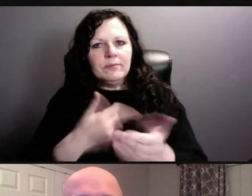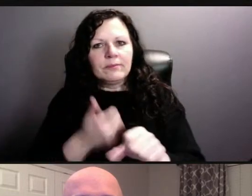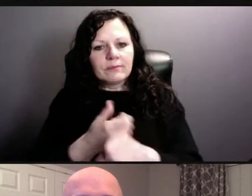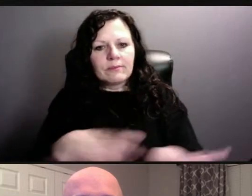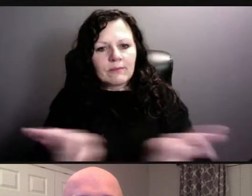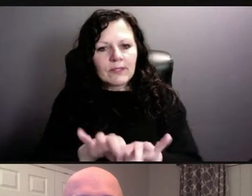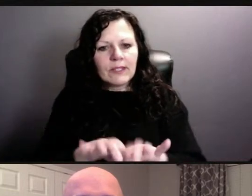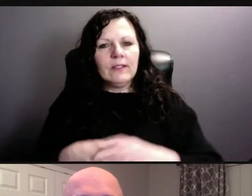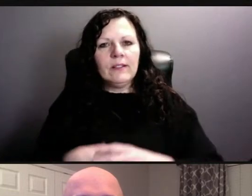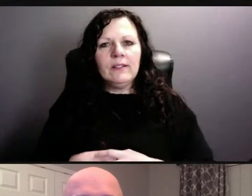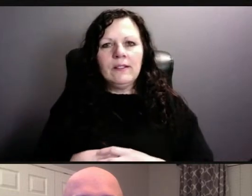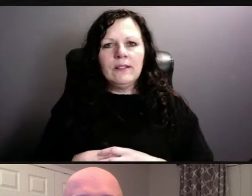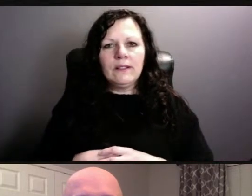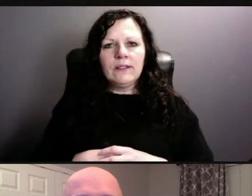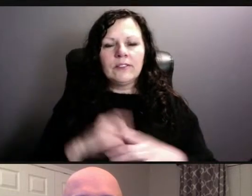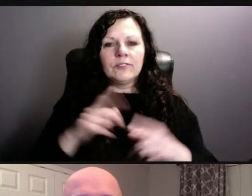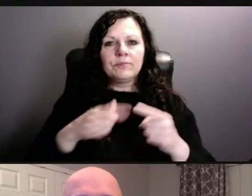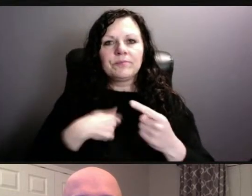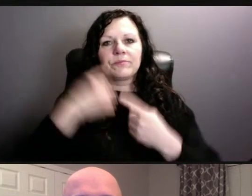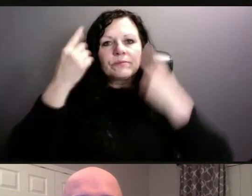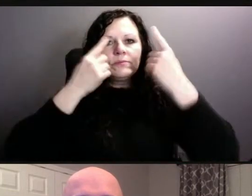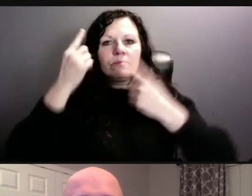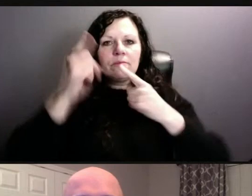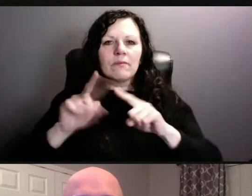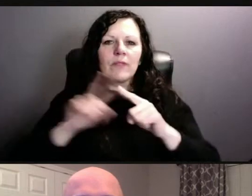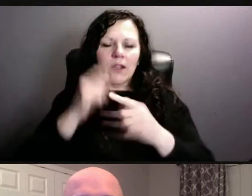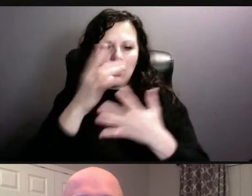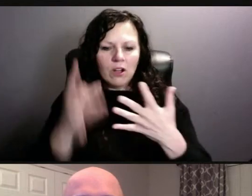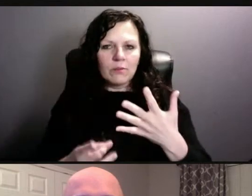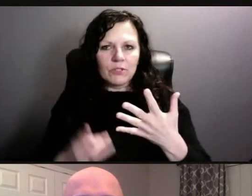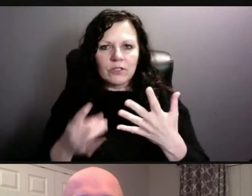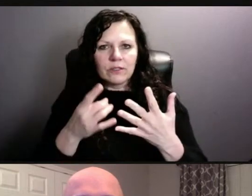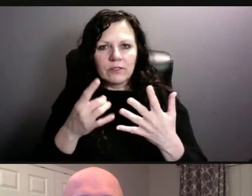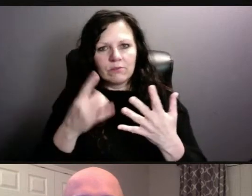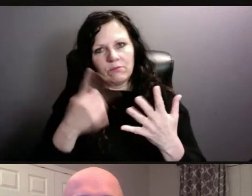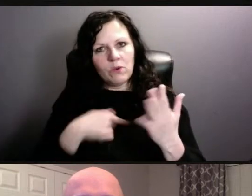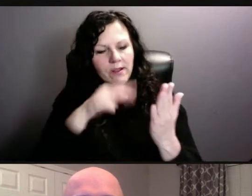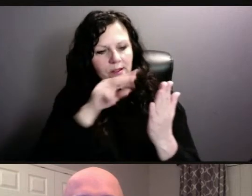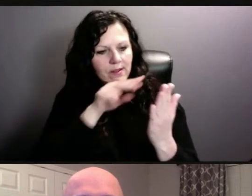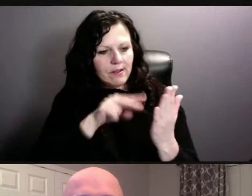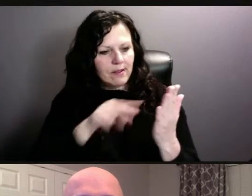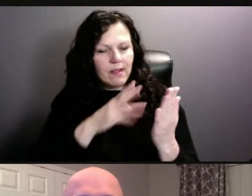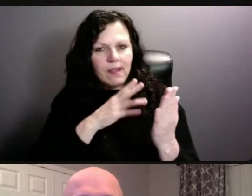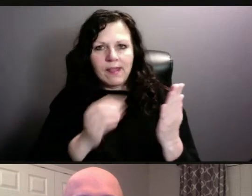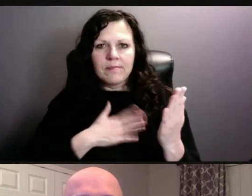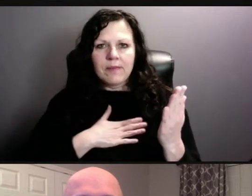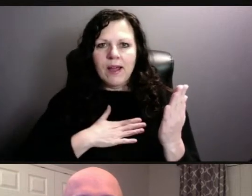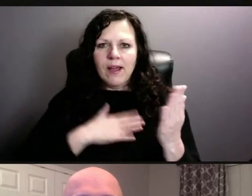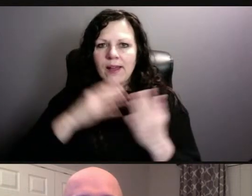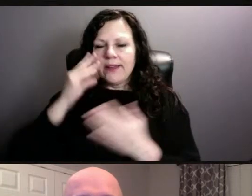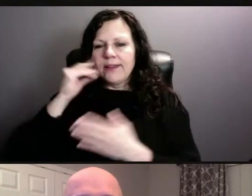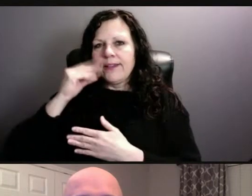INVITE THEM BACK TO